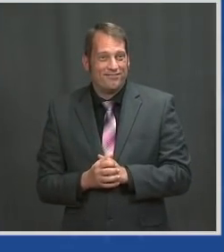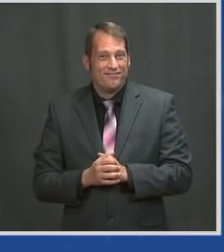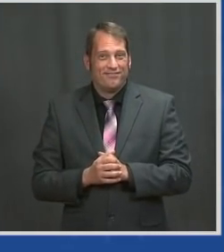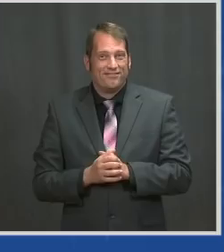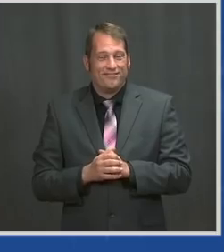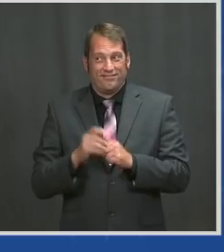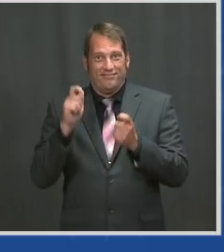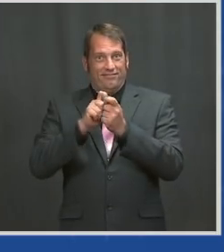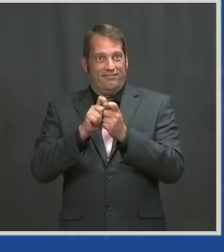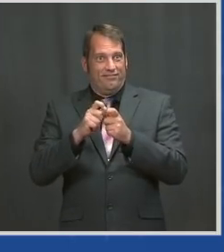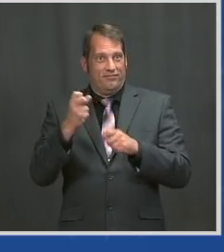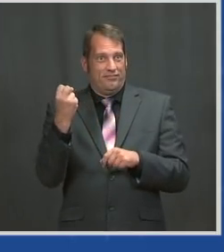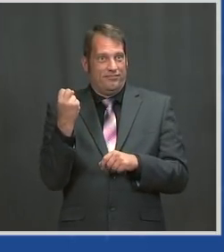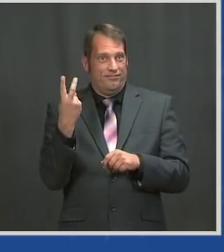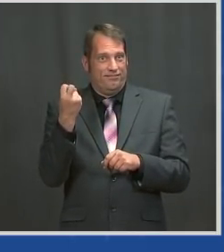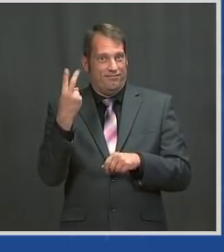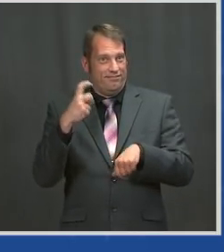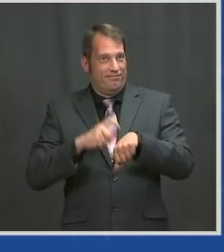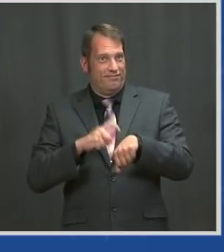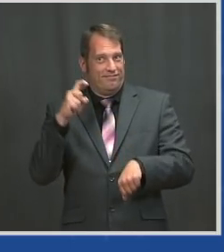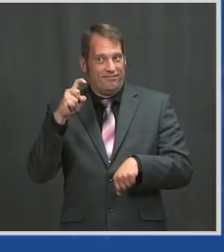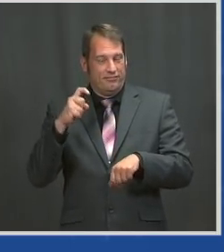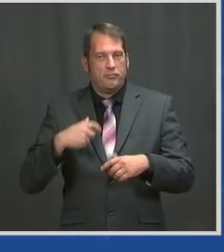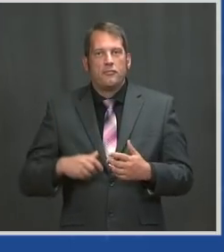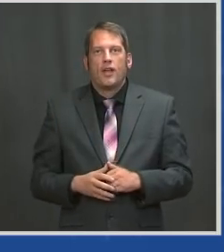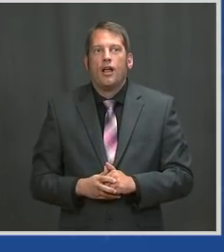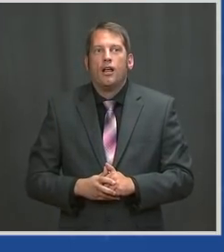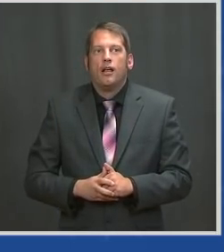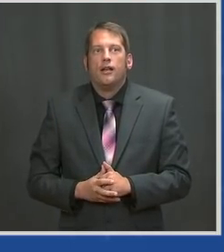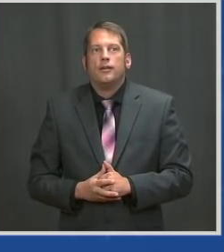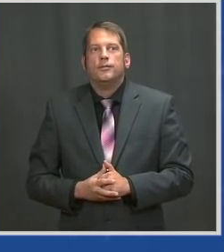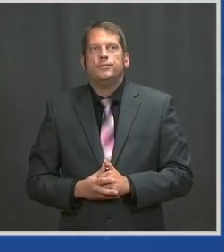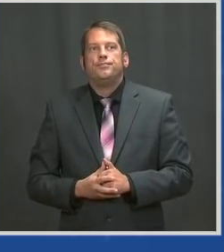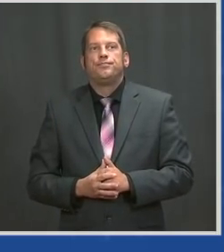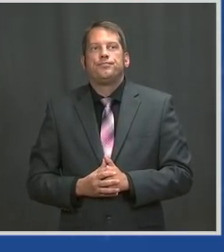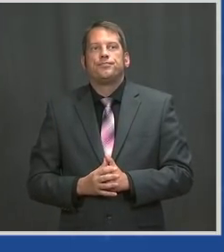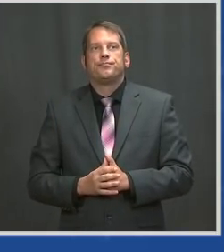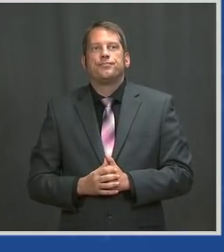I want to put today's jobs report in perspective,